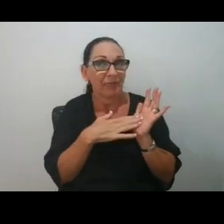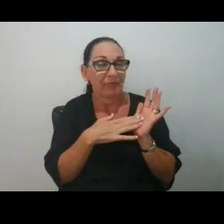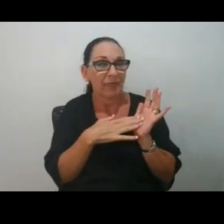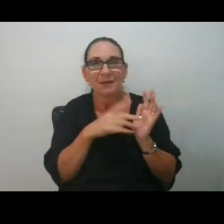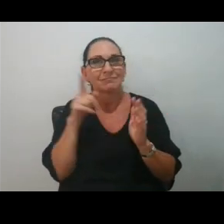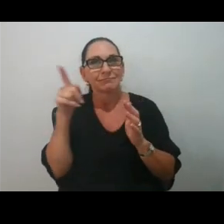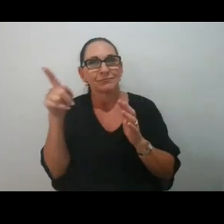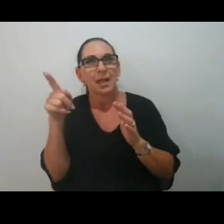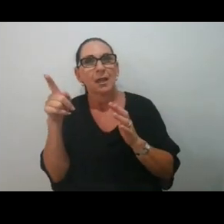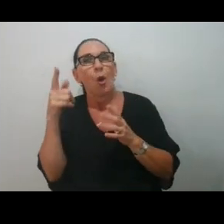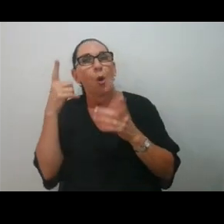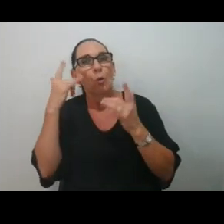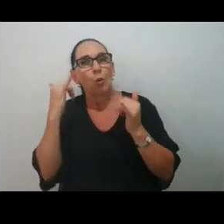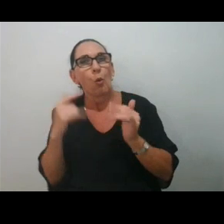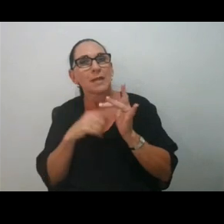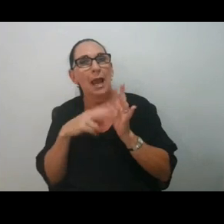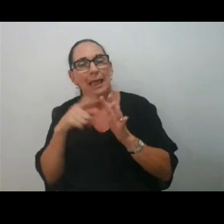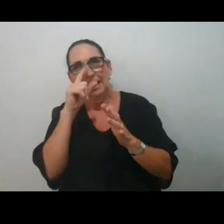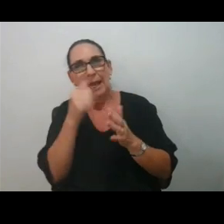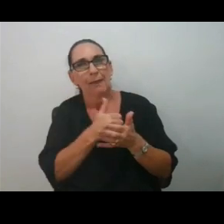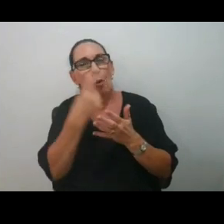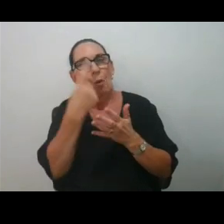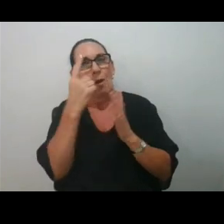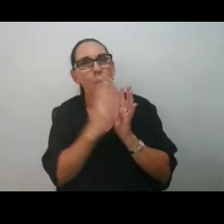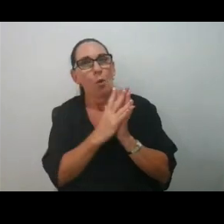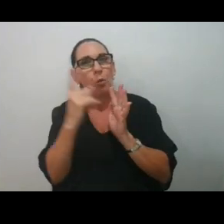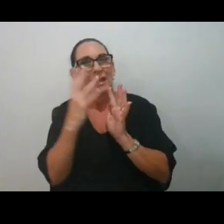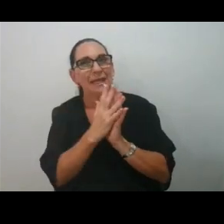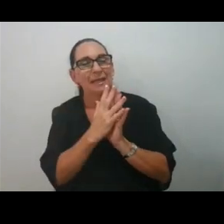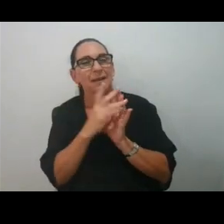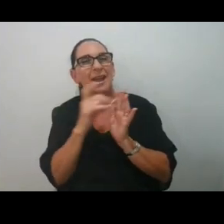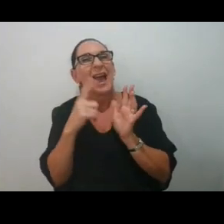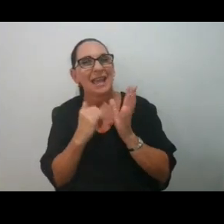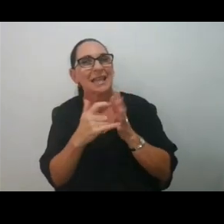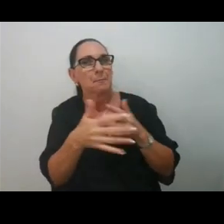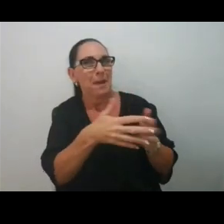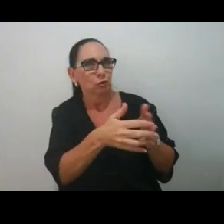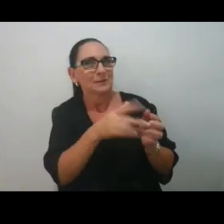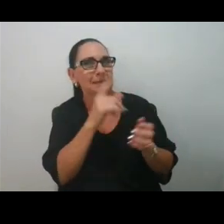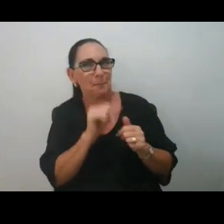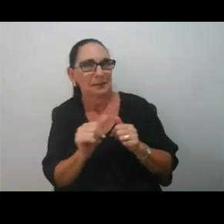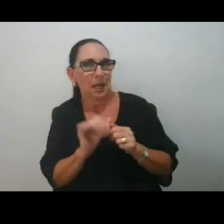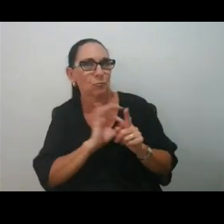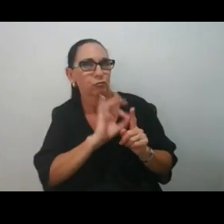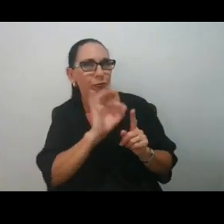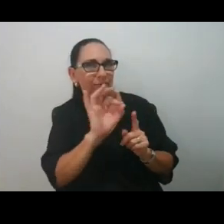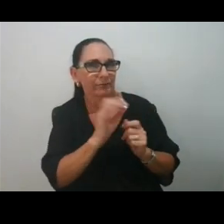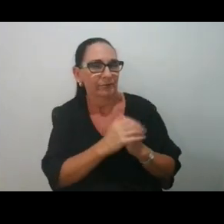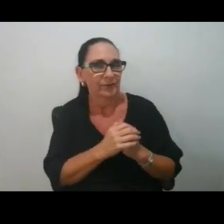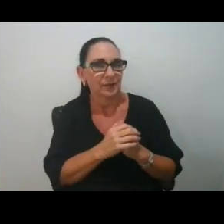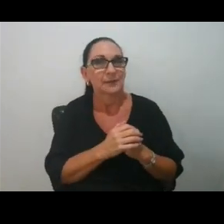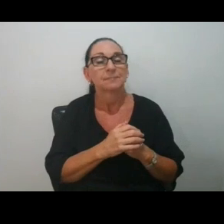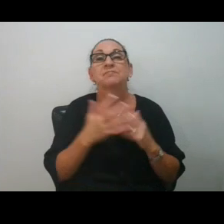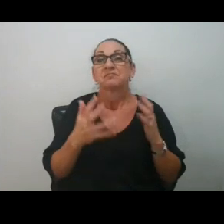case management with the person so Court Link um contacted the uh probation officer uh we